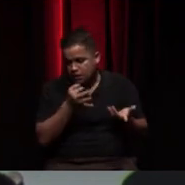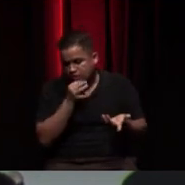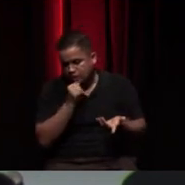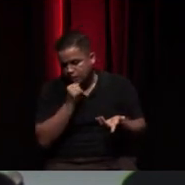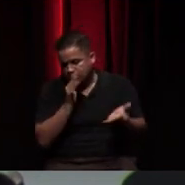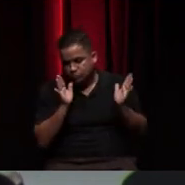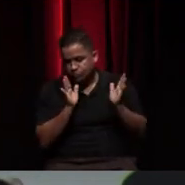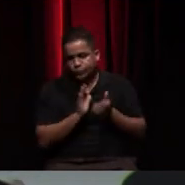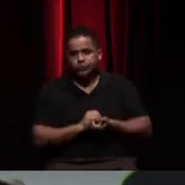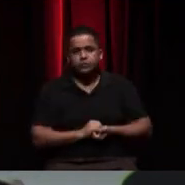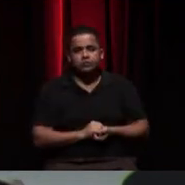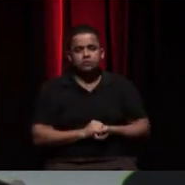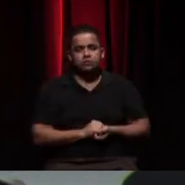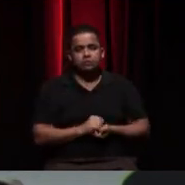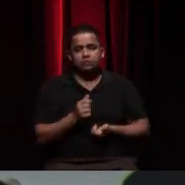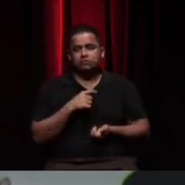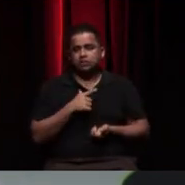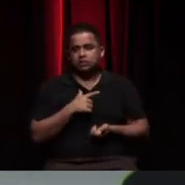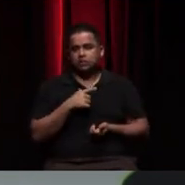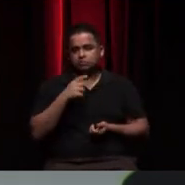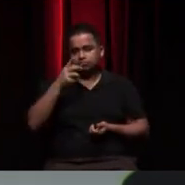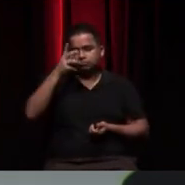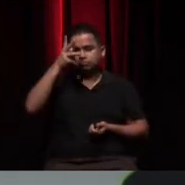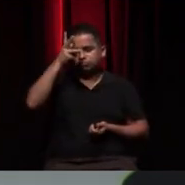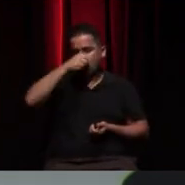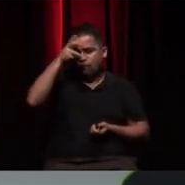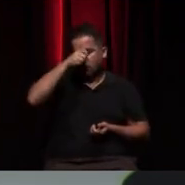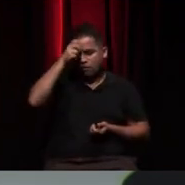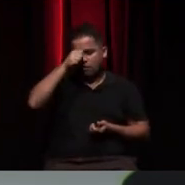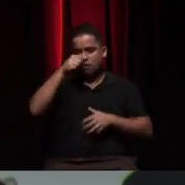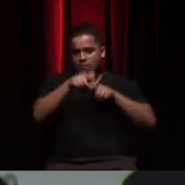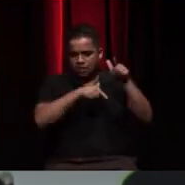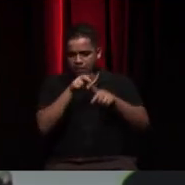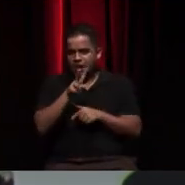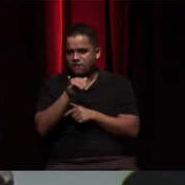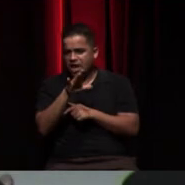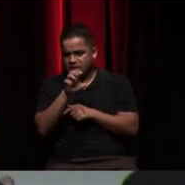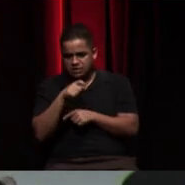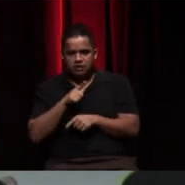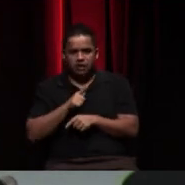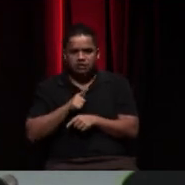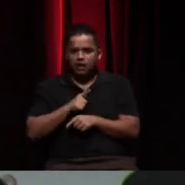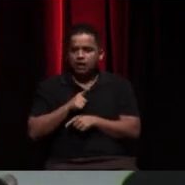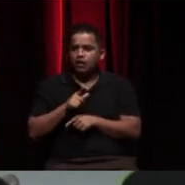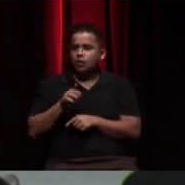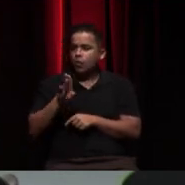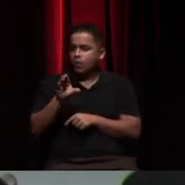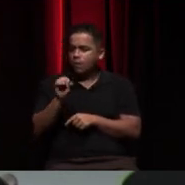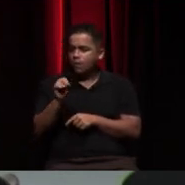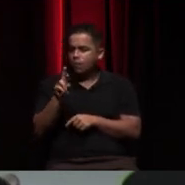if I hire a “freelancer” to write an article for Vice, my description may be more limited